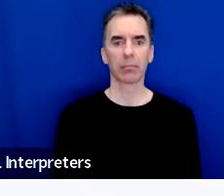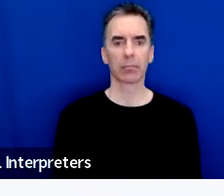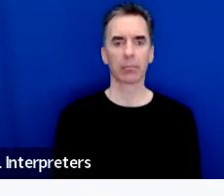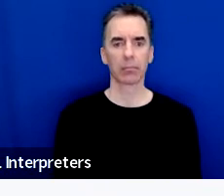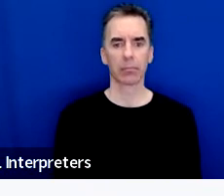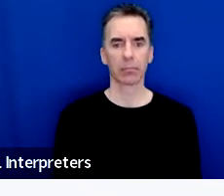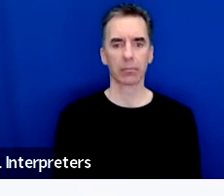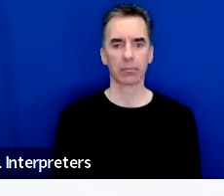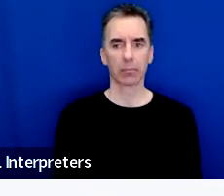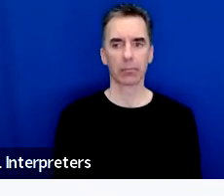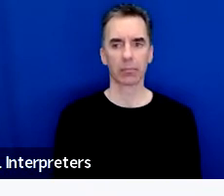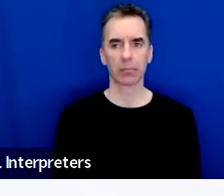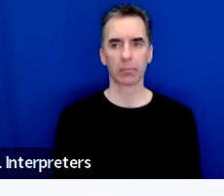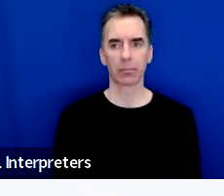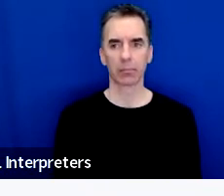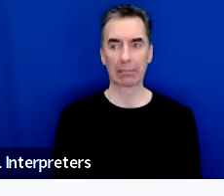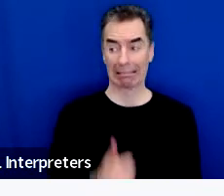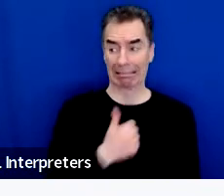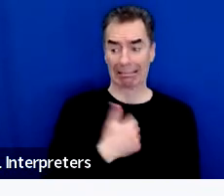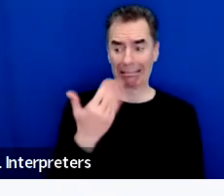I'm sorry, I don't know how you can put it in the chat to